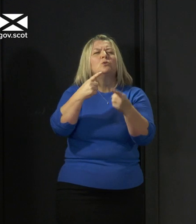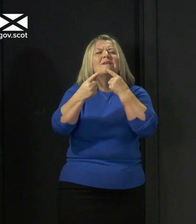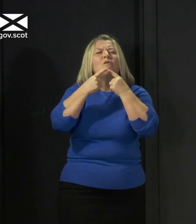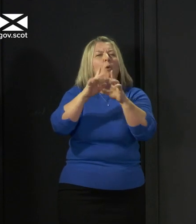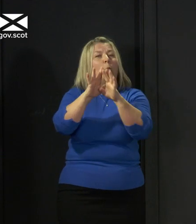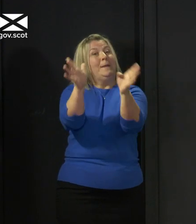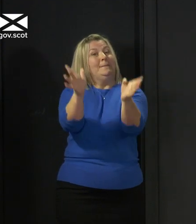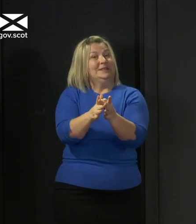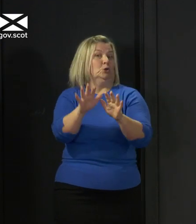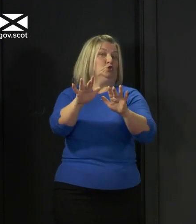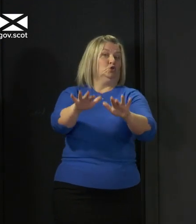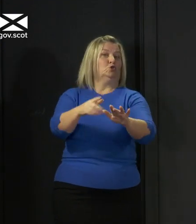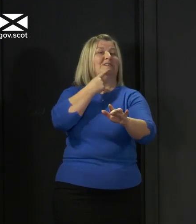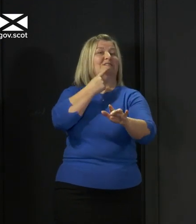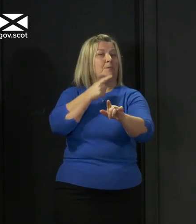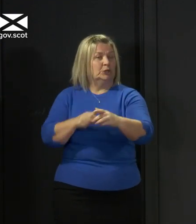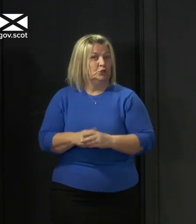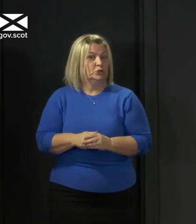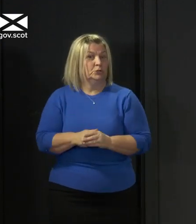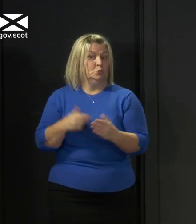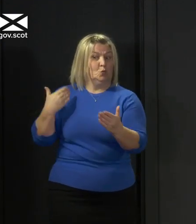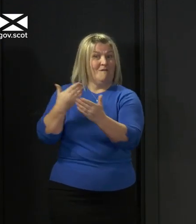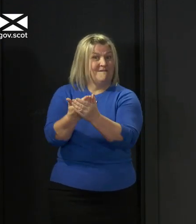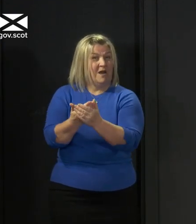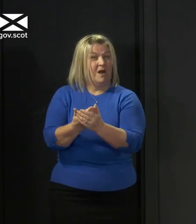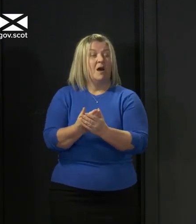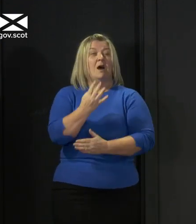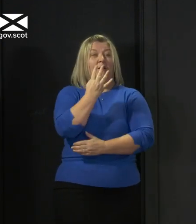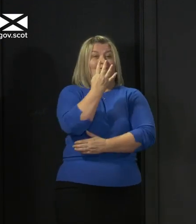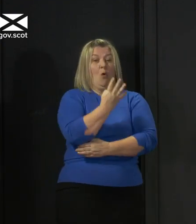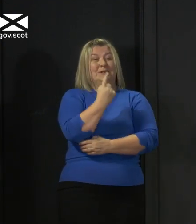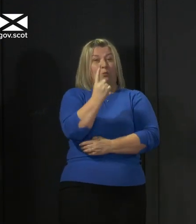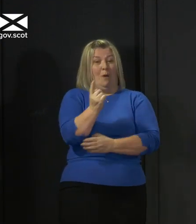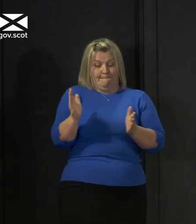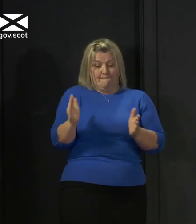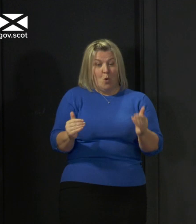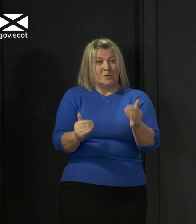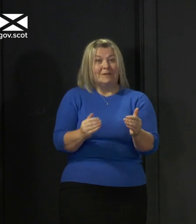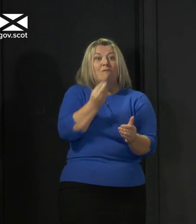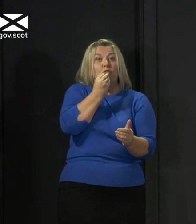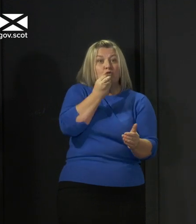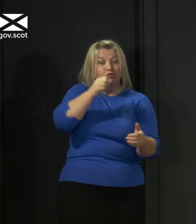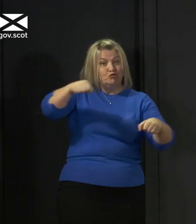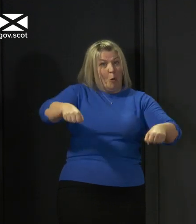far more than 41,000 packages of food have been delivered and people who have